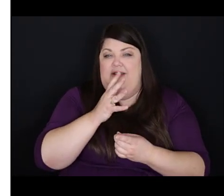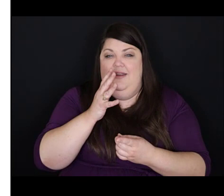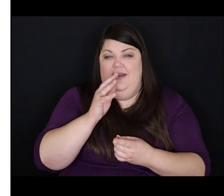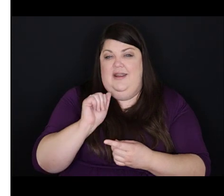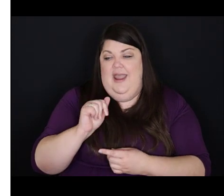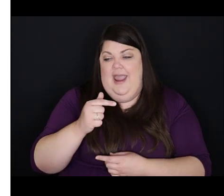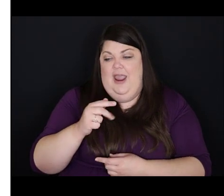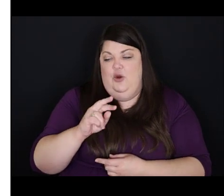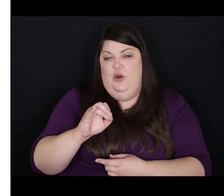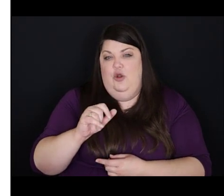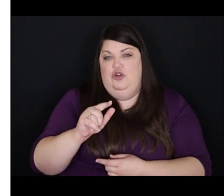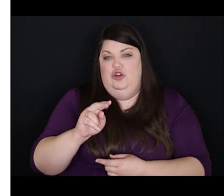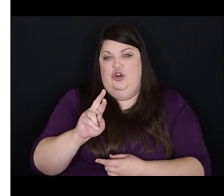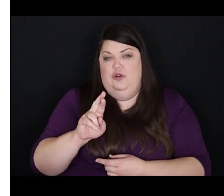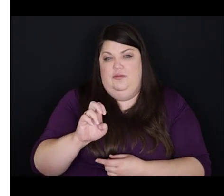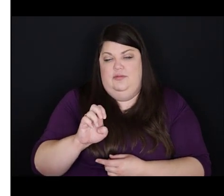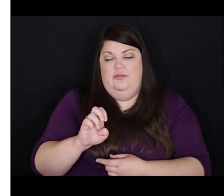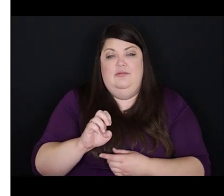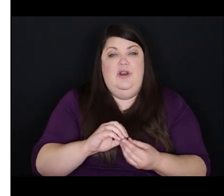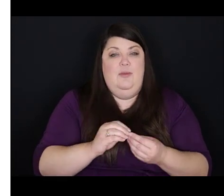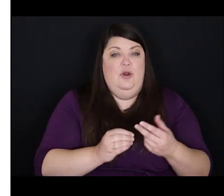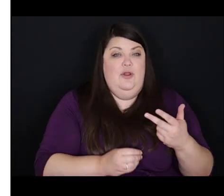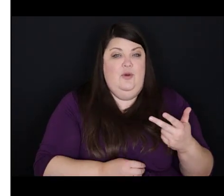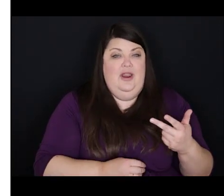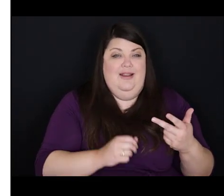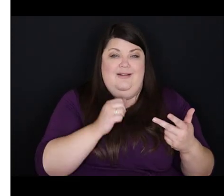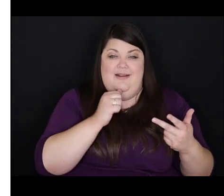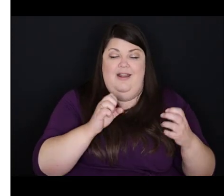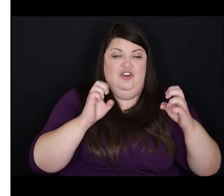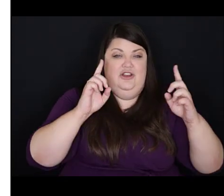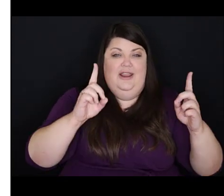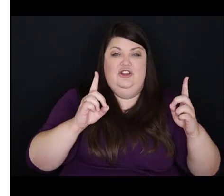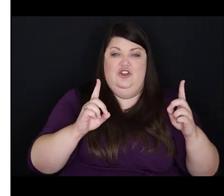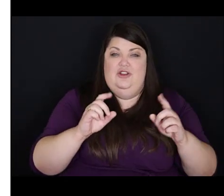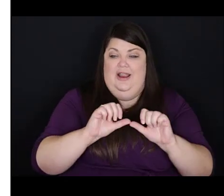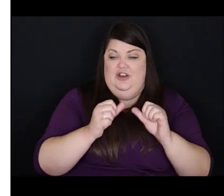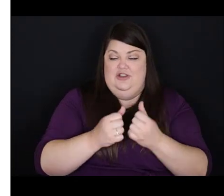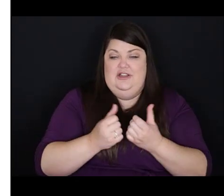(3) Non-educational agencies serving out-of-school youth;